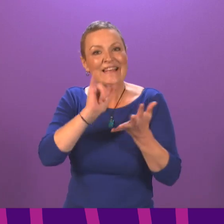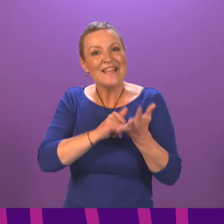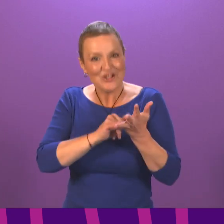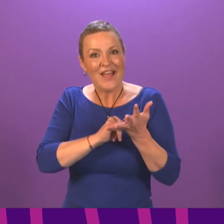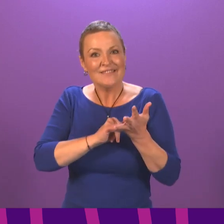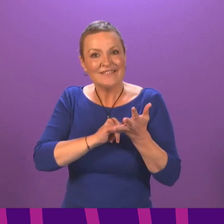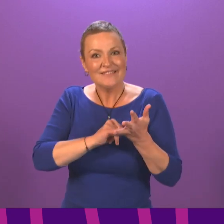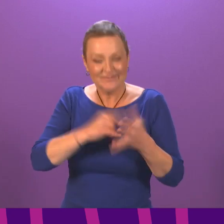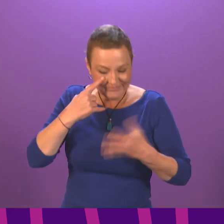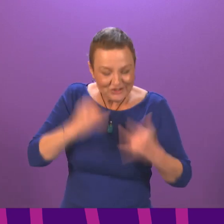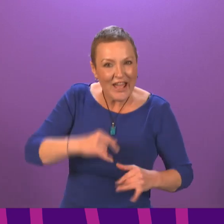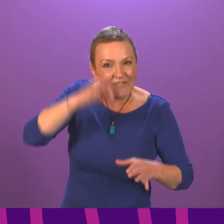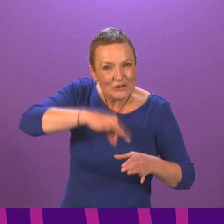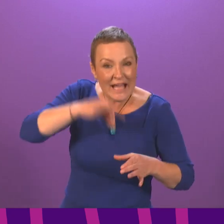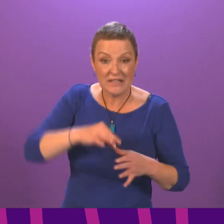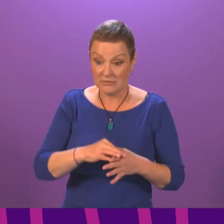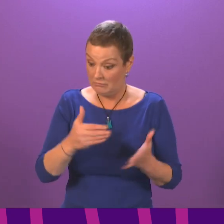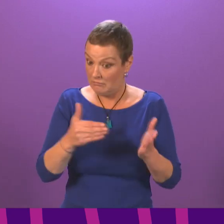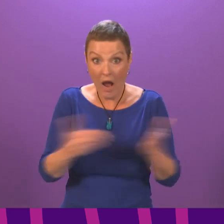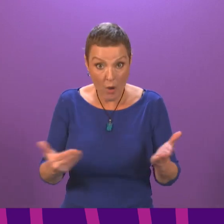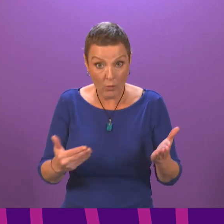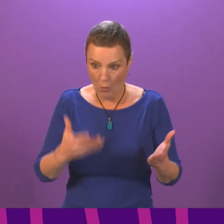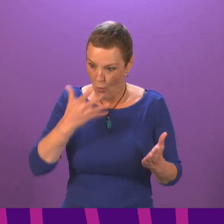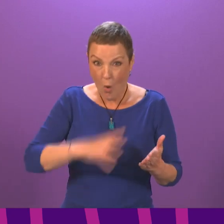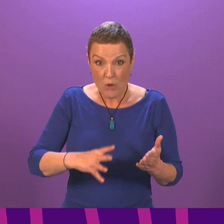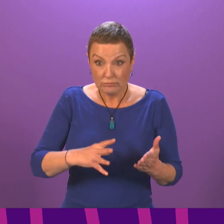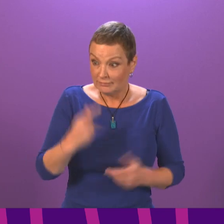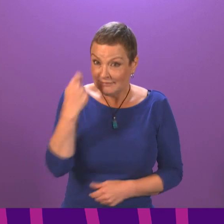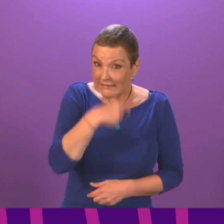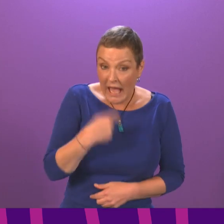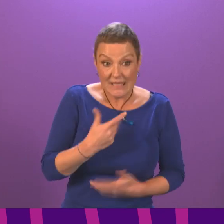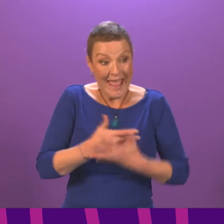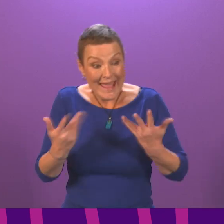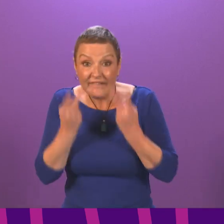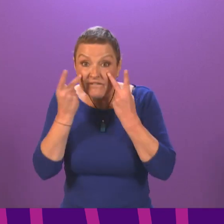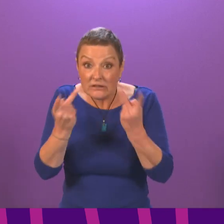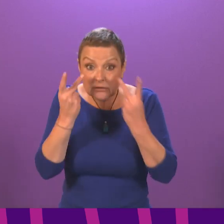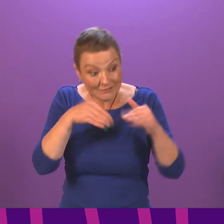We are now moving to go beyond that to test designated visitors to care homes and, as